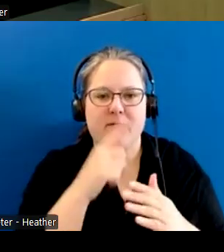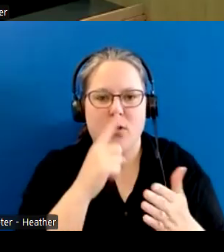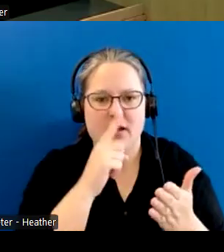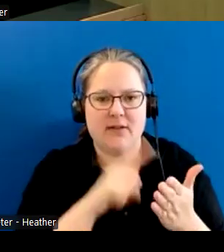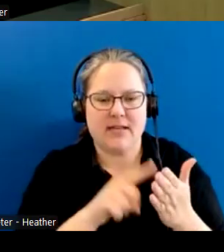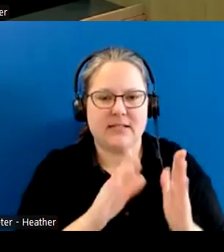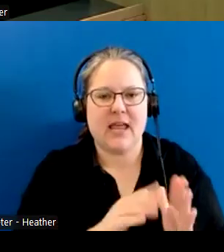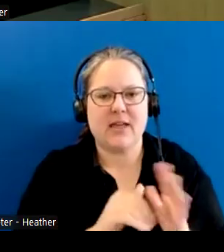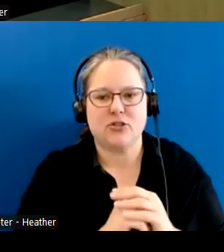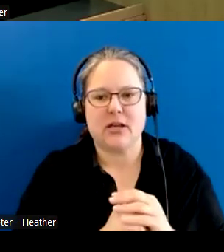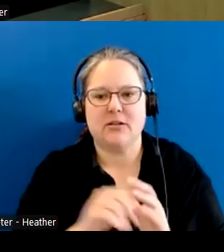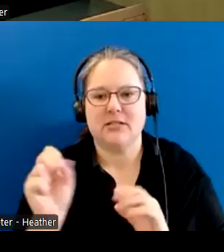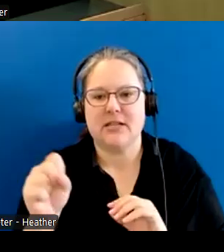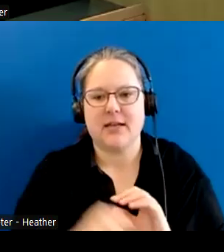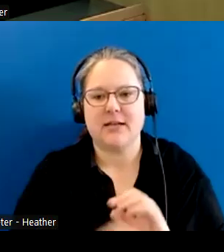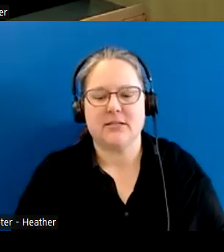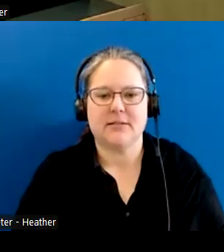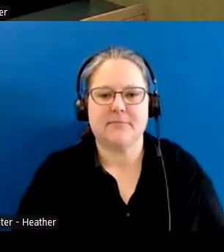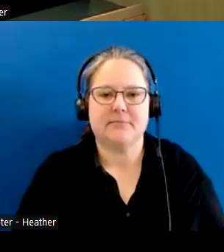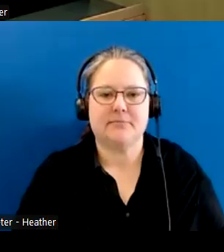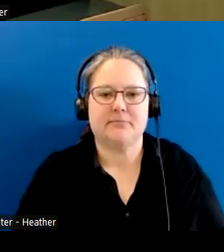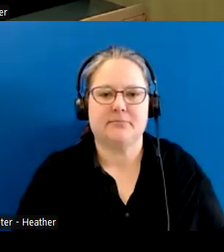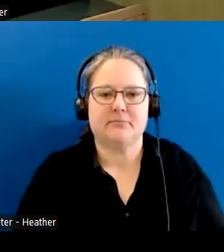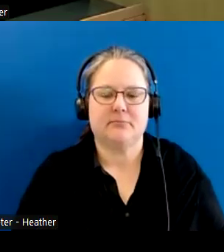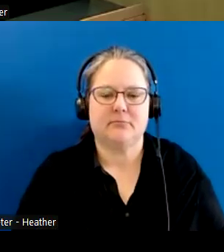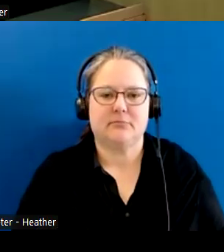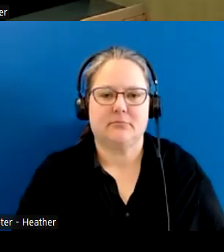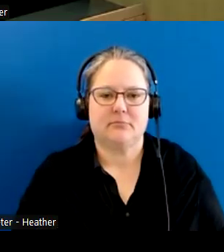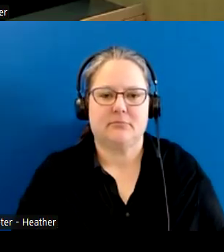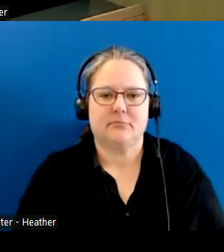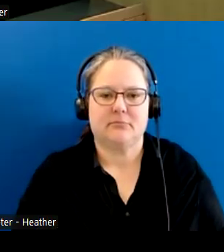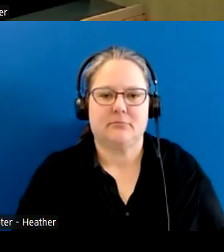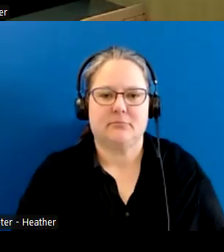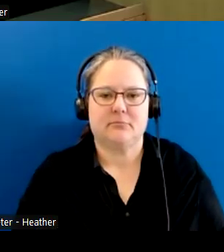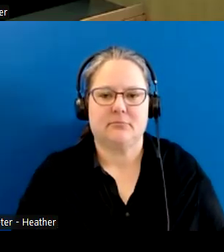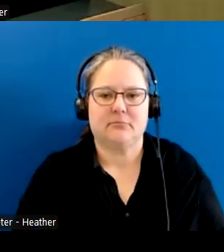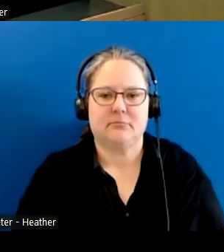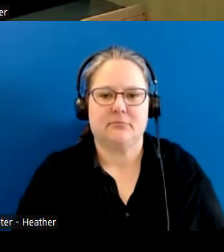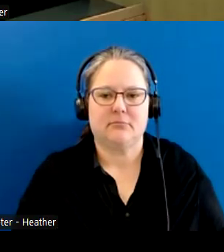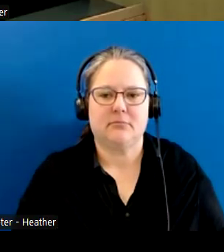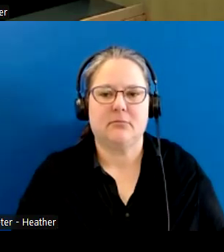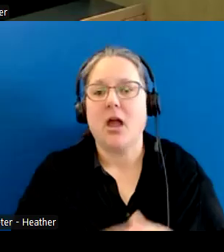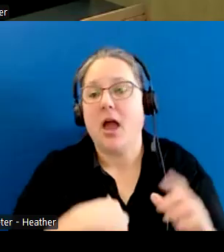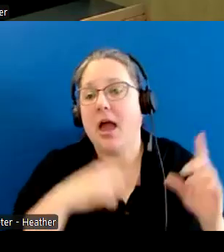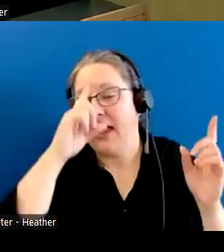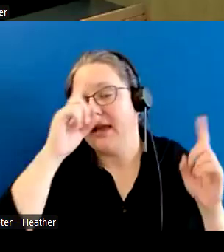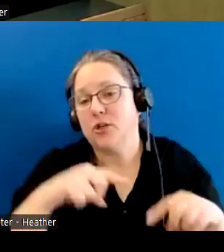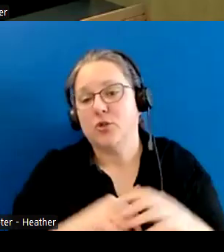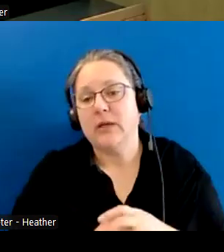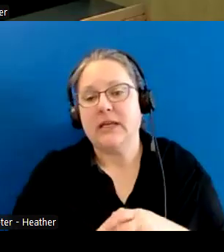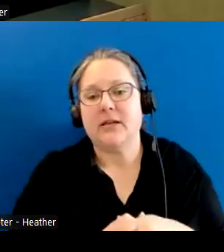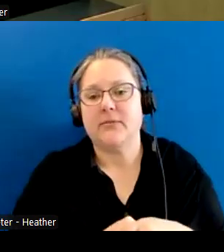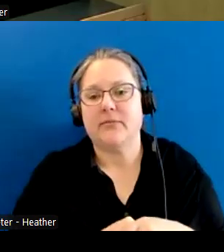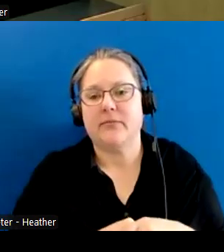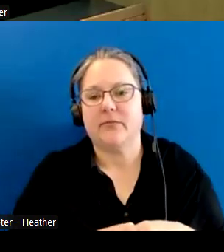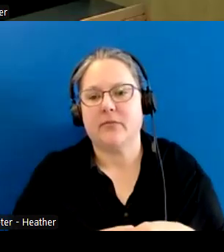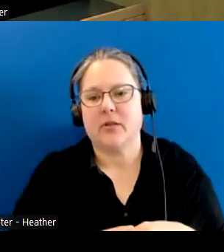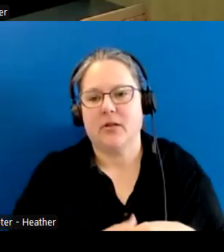Period. Yes. Thank you, Eric. Okay, great. No, I agree. I mean, I think that those of us I mean,